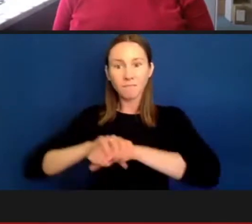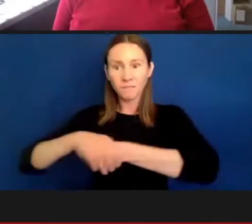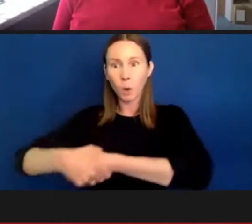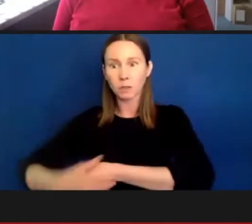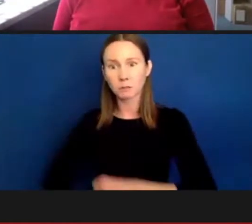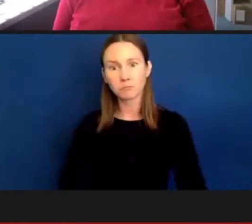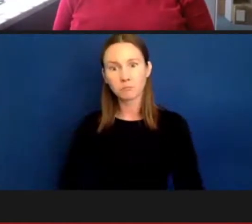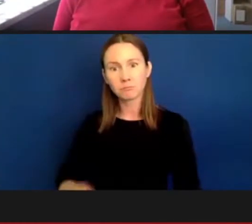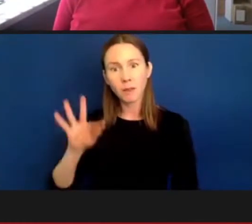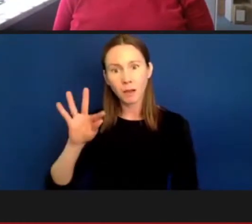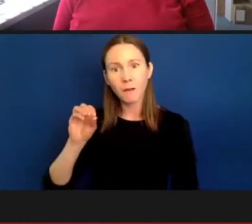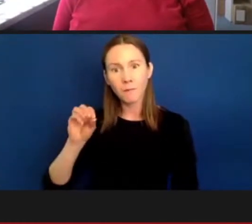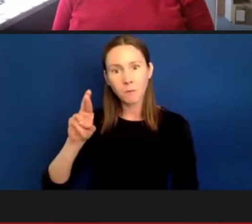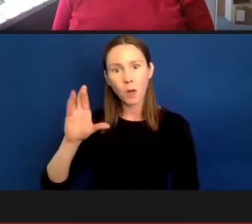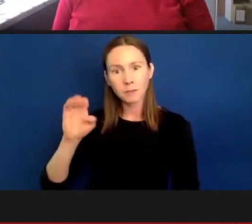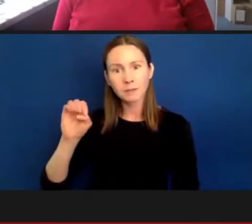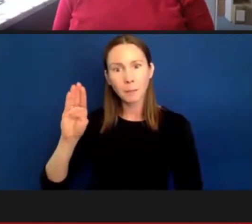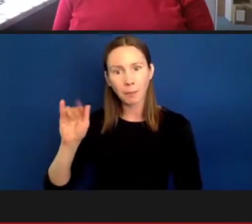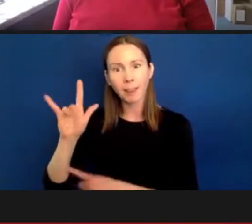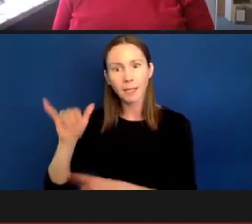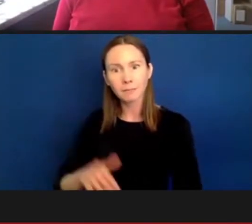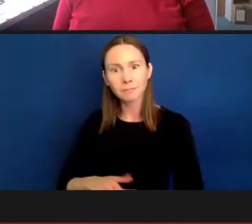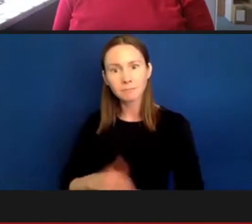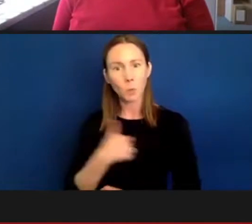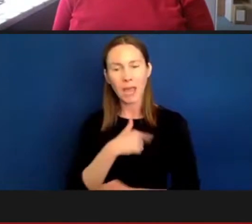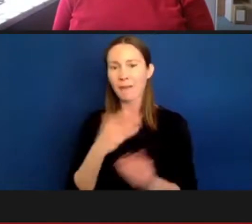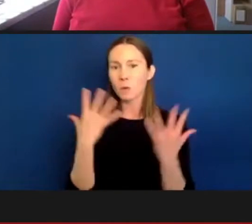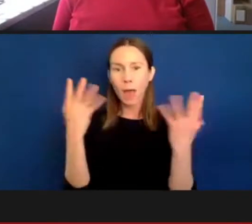We have to get out there and just spread the word.